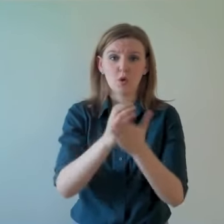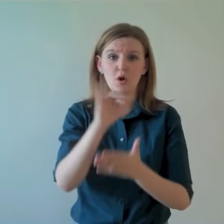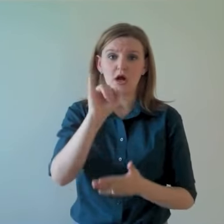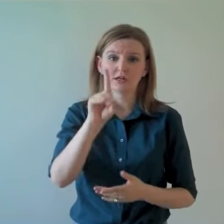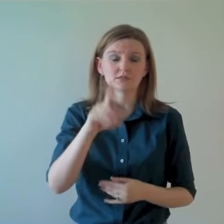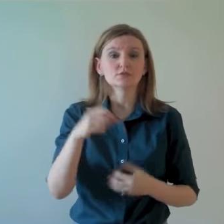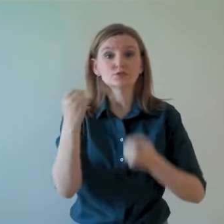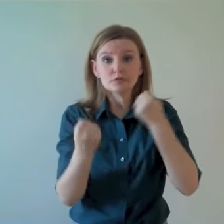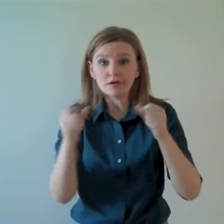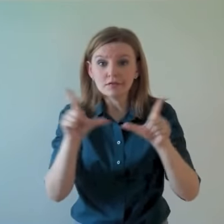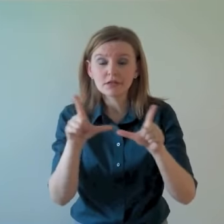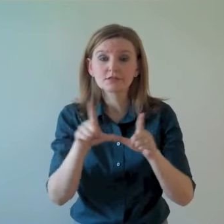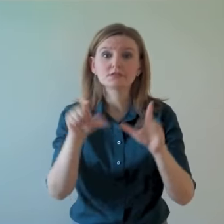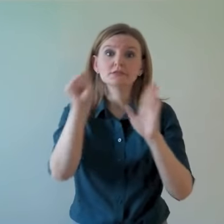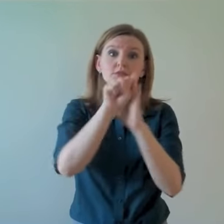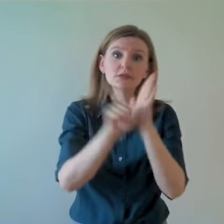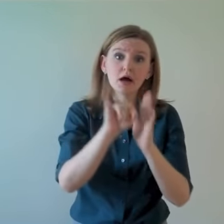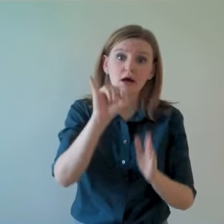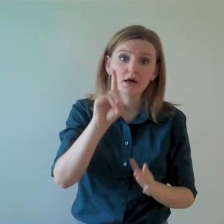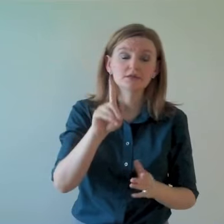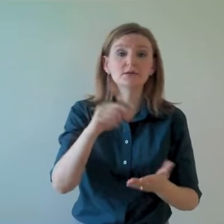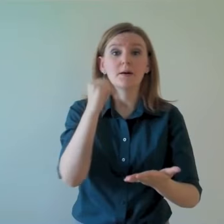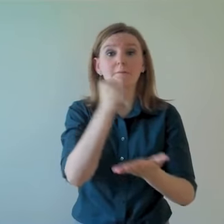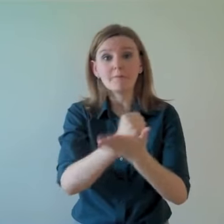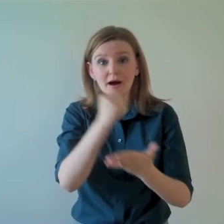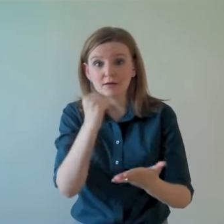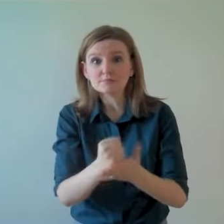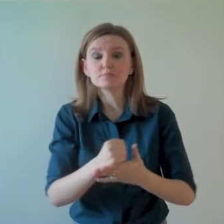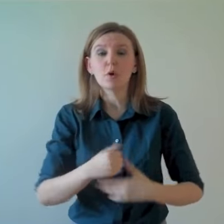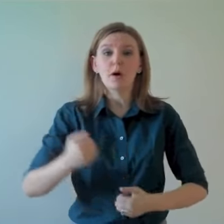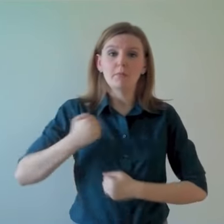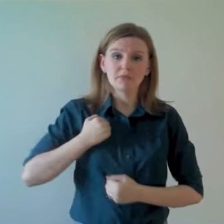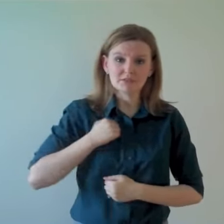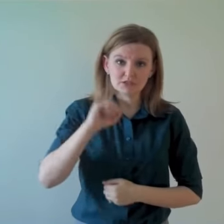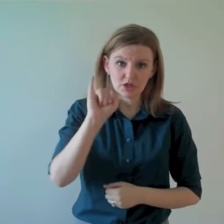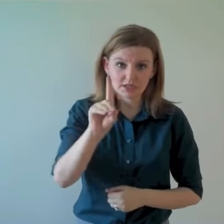The first must be a photo ID like your driver's license, or a State ID,